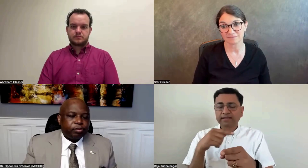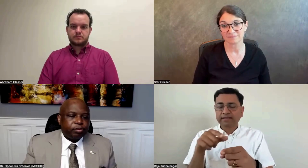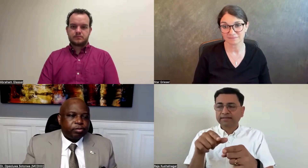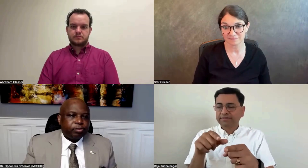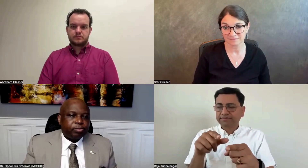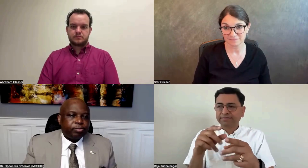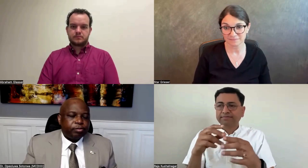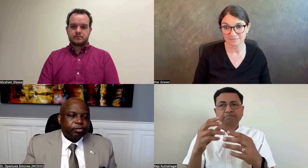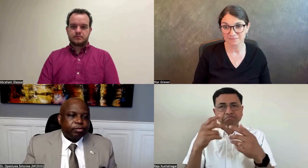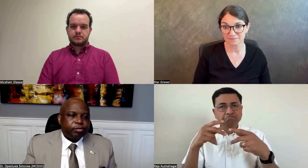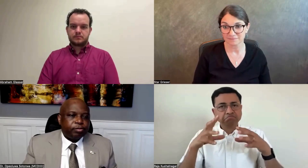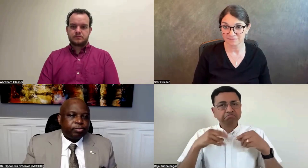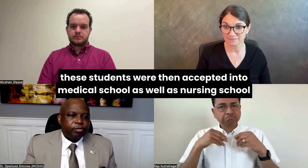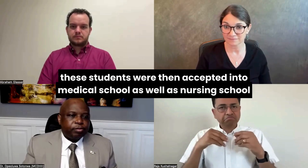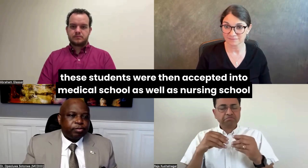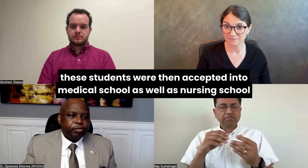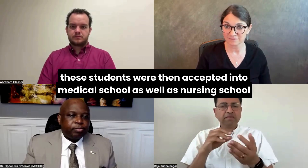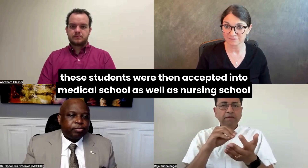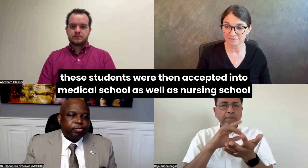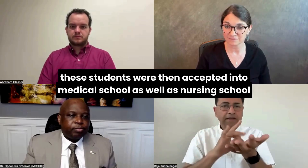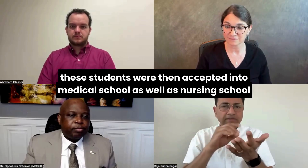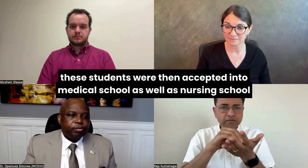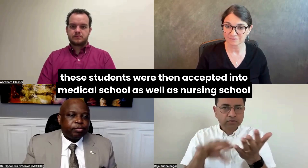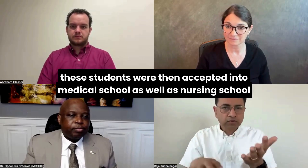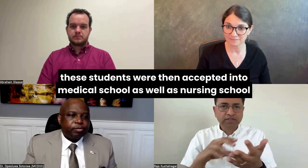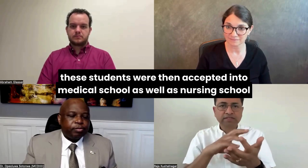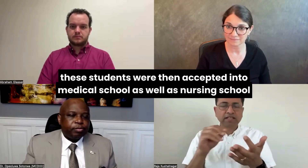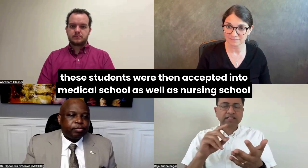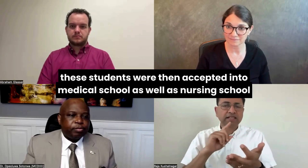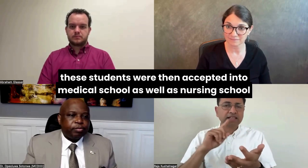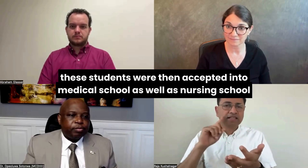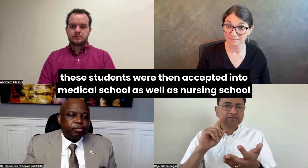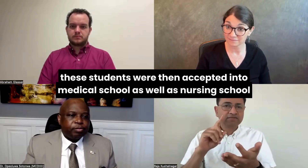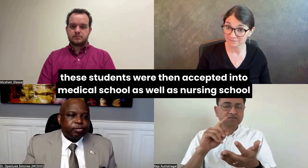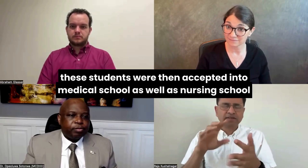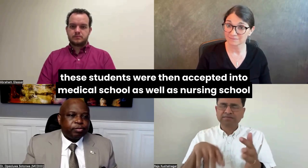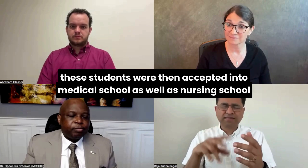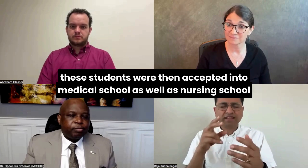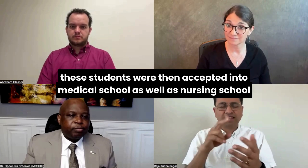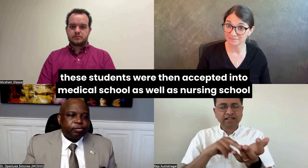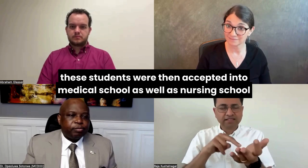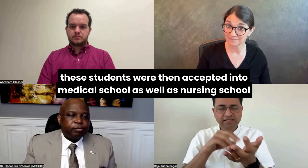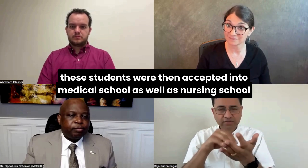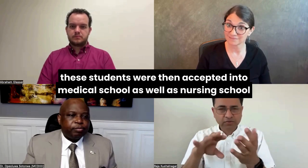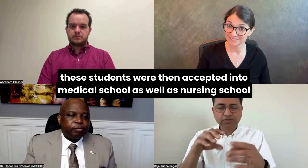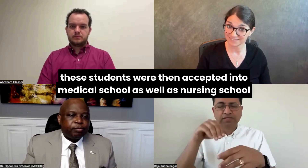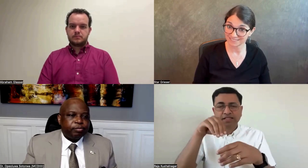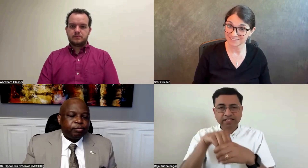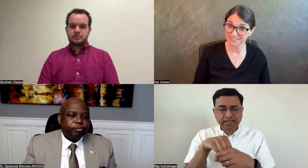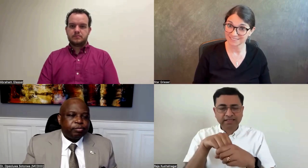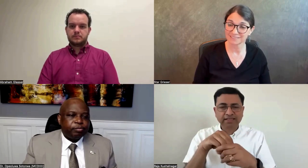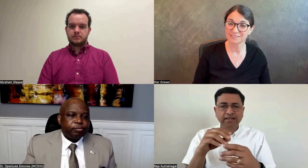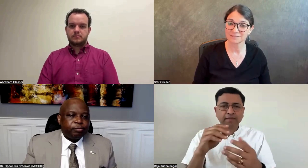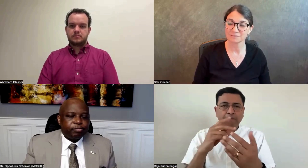these students were then accepted into medical school as well as nursing school in those medical programs.